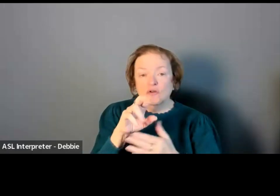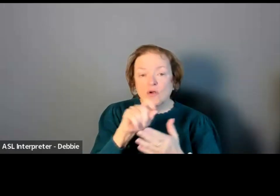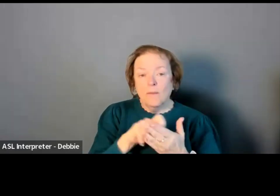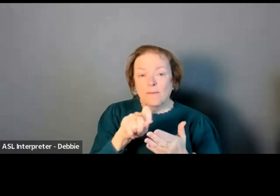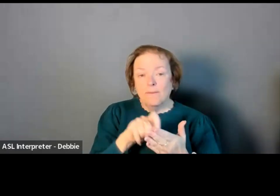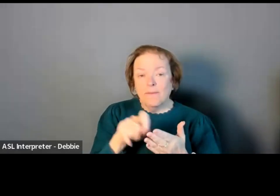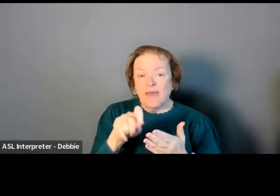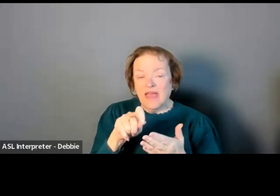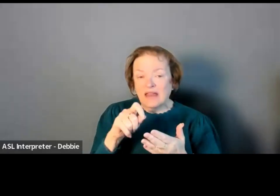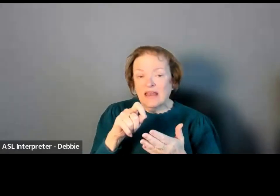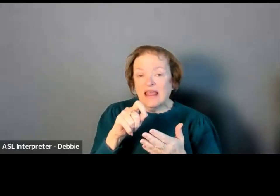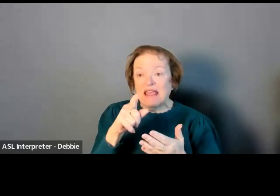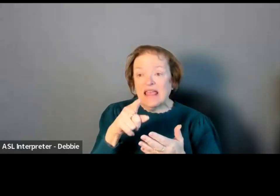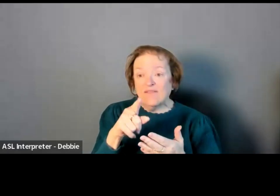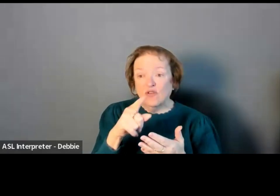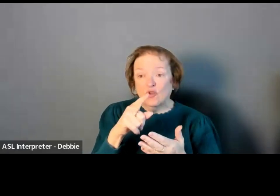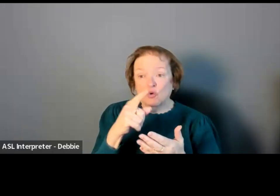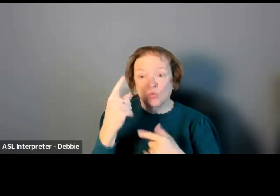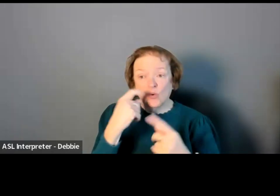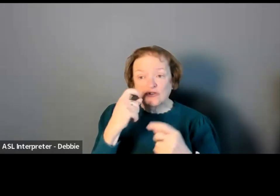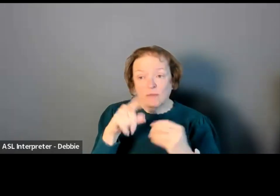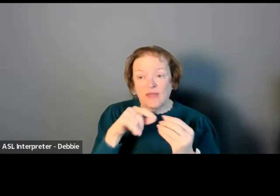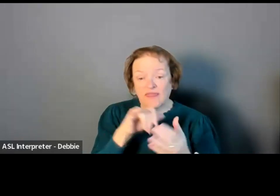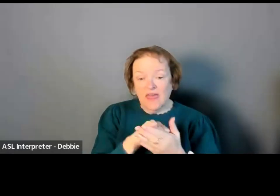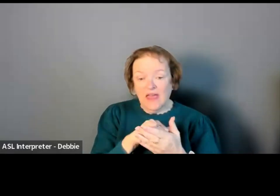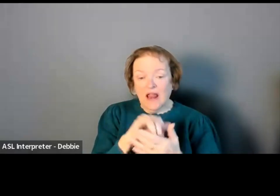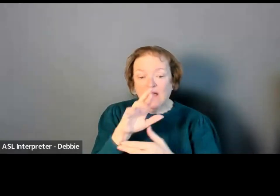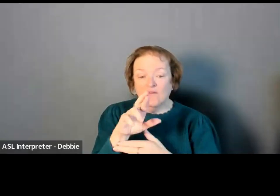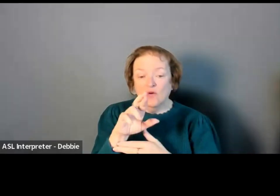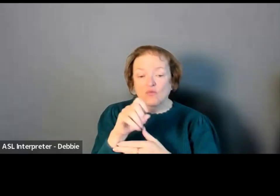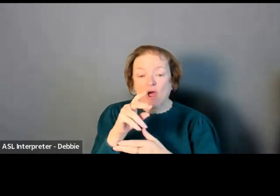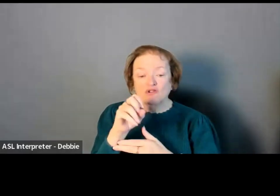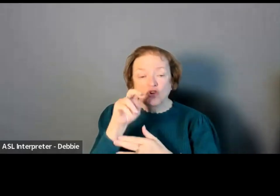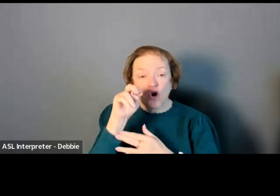I have Roger On. I have the Roger touchscreen.